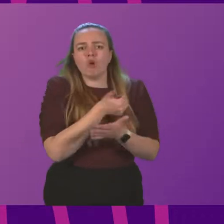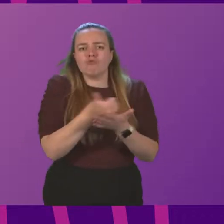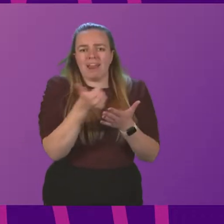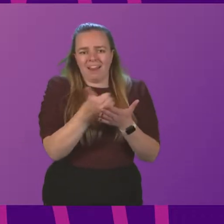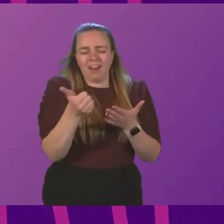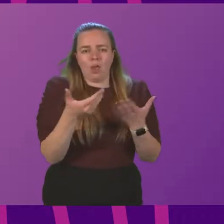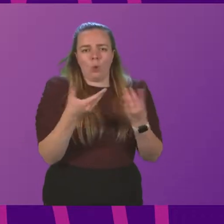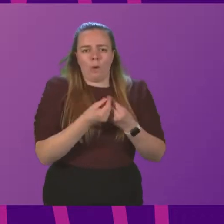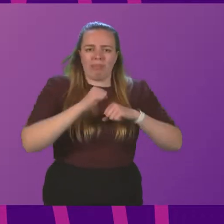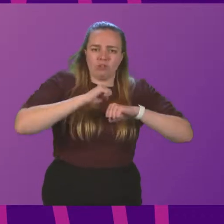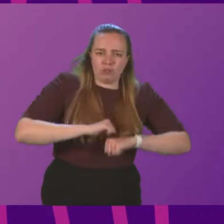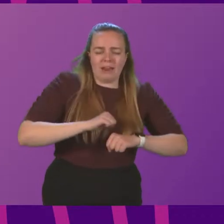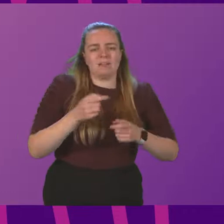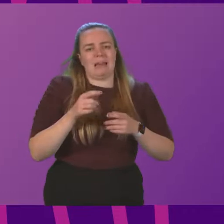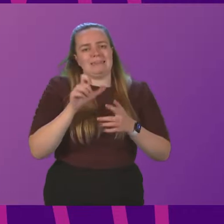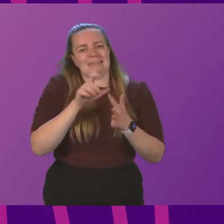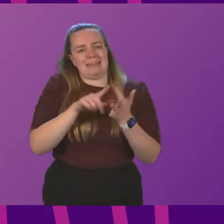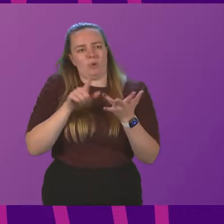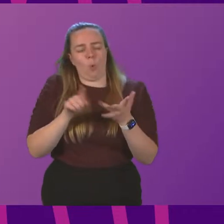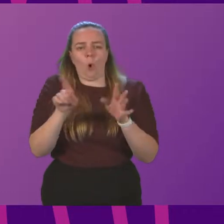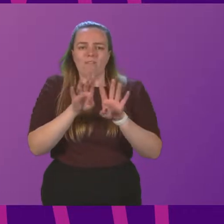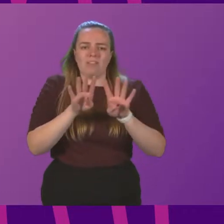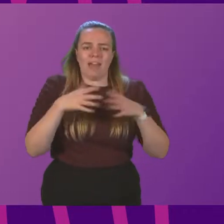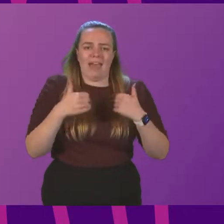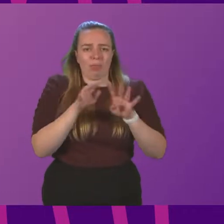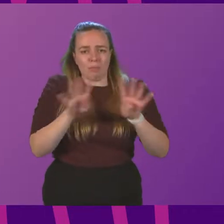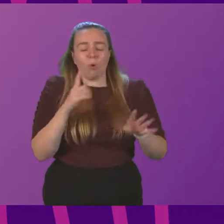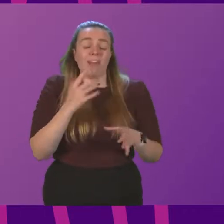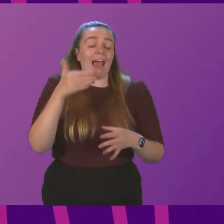to the chairs and chief executives of our health boards, including at NHS Ayrshire